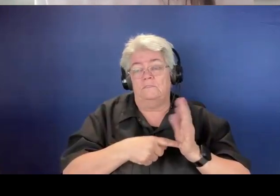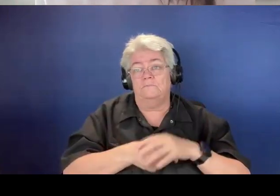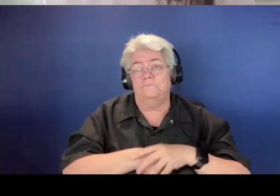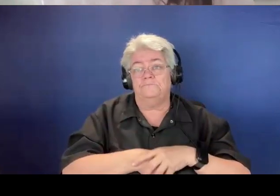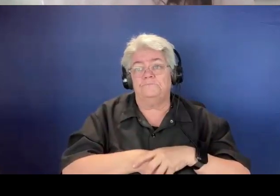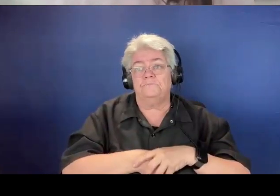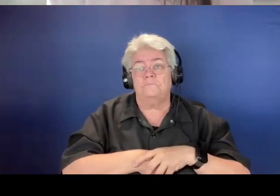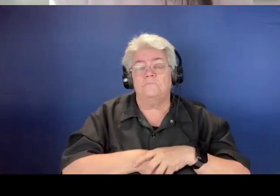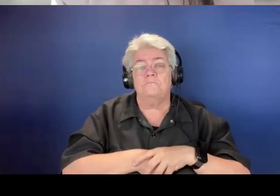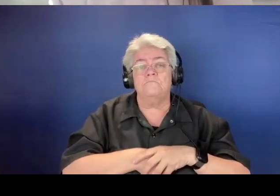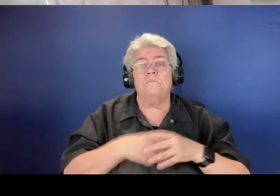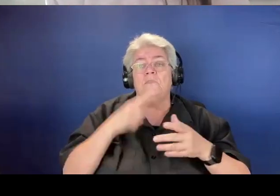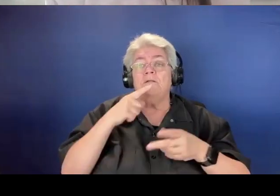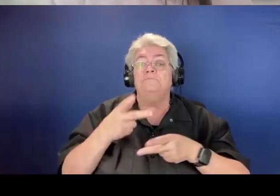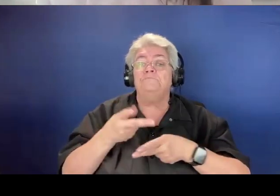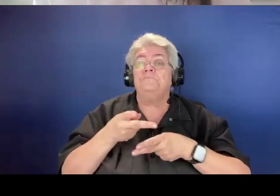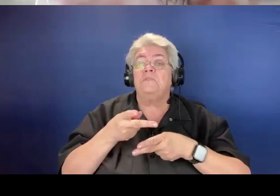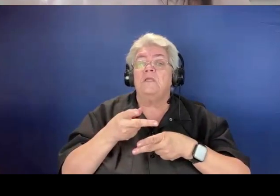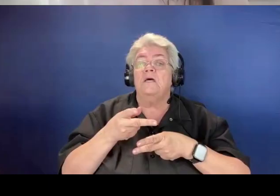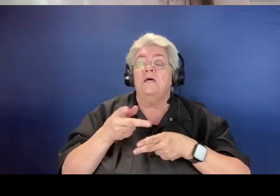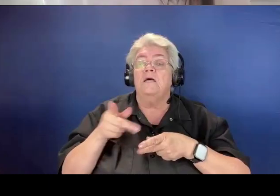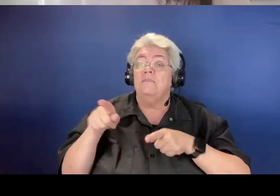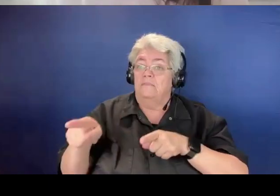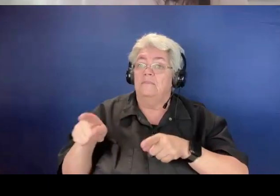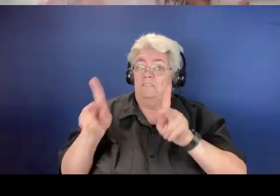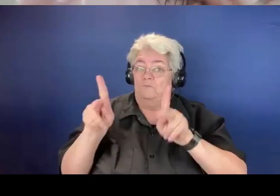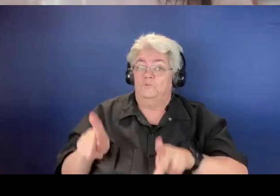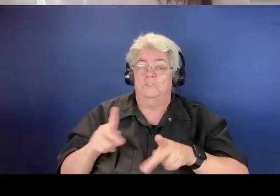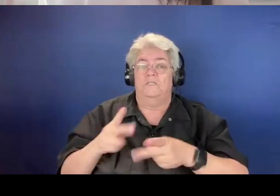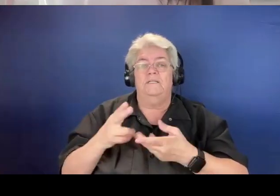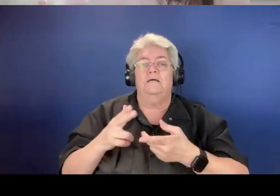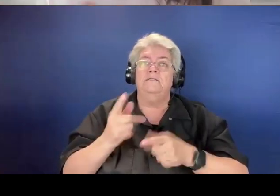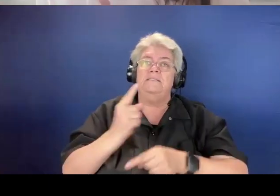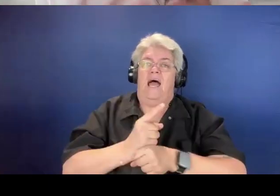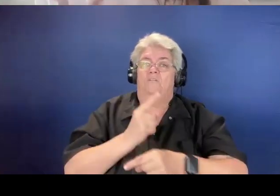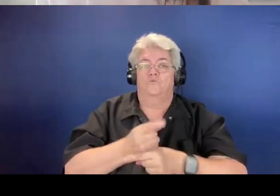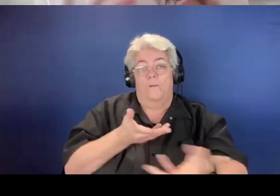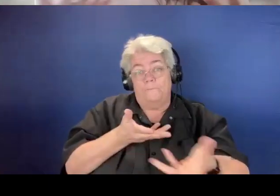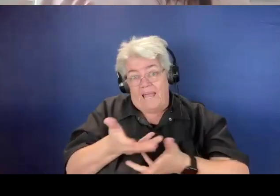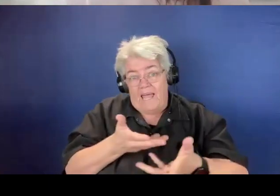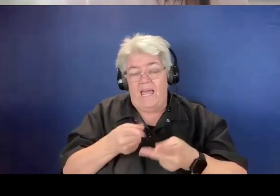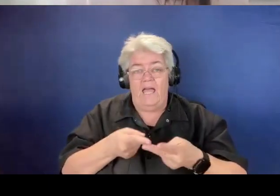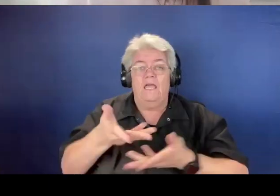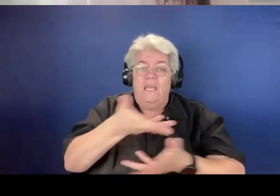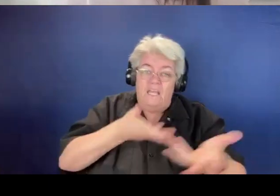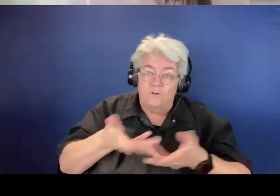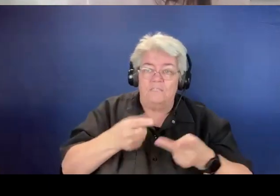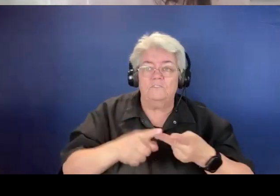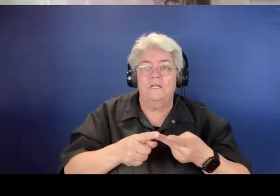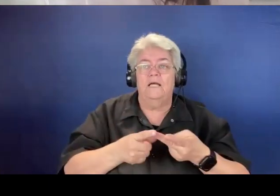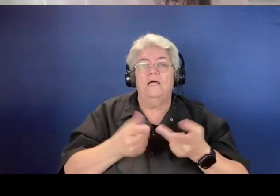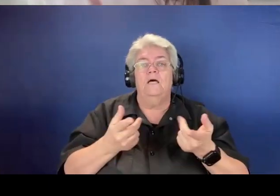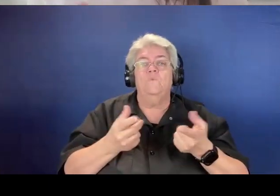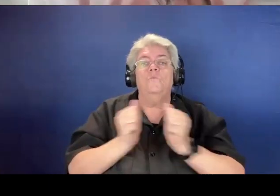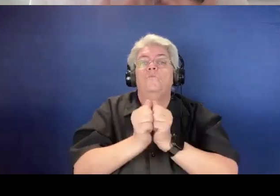invite the caregiver to participate in a natural play activity or interaction in a supportive and judgment-free environment.